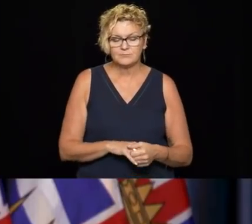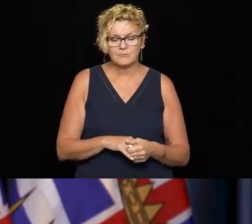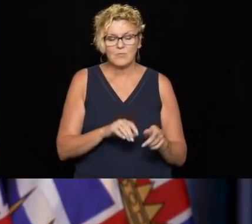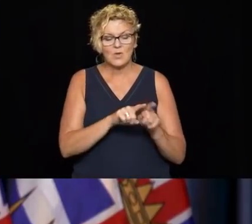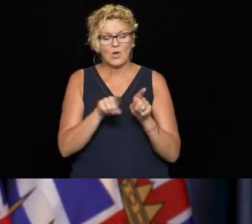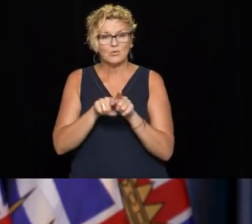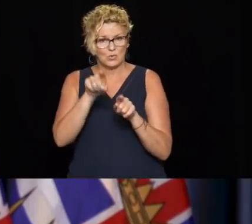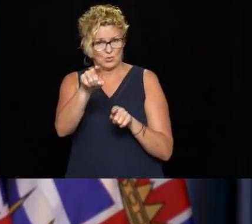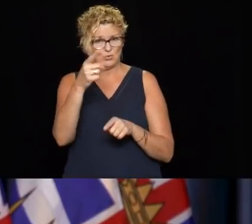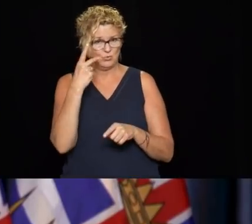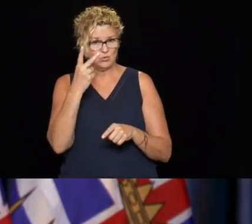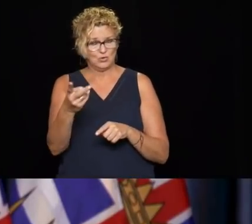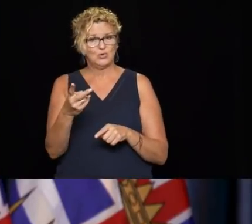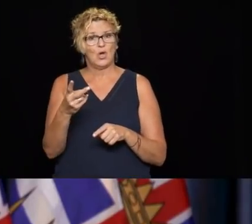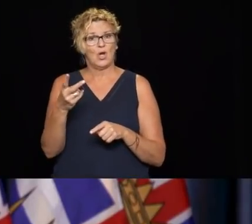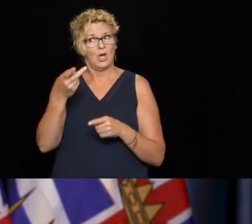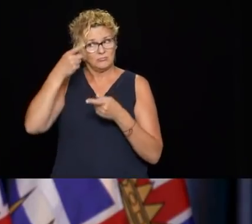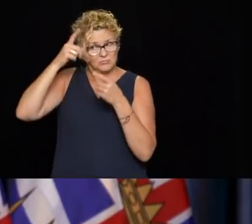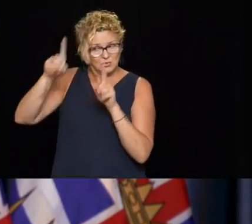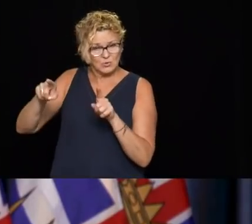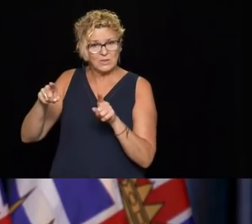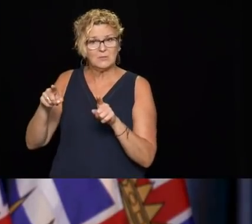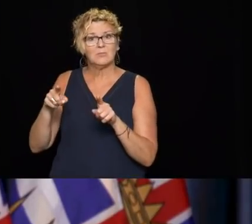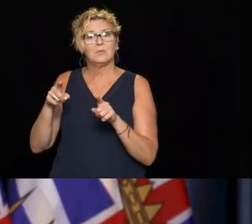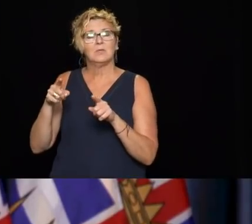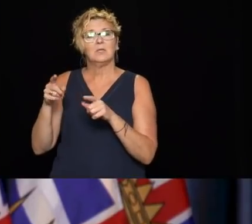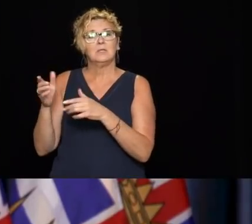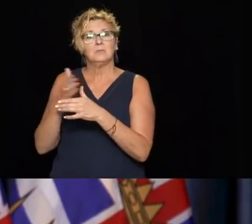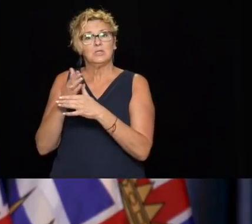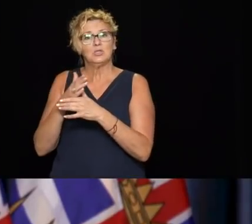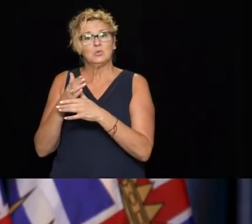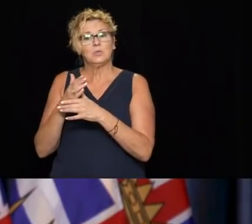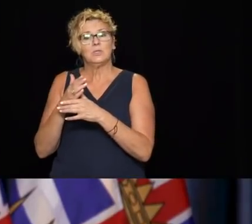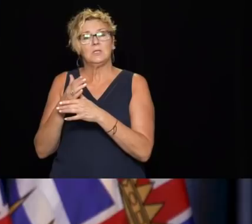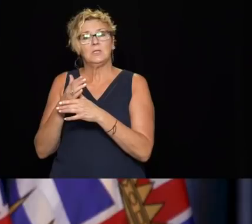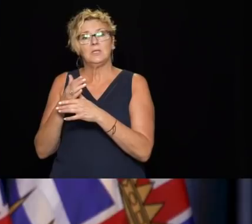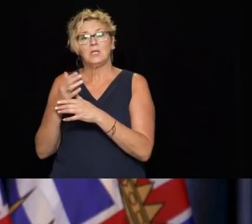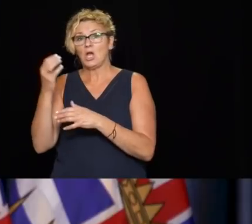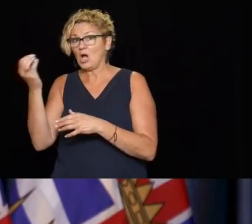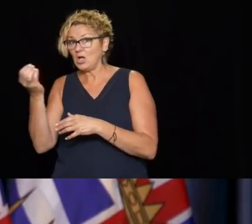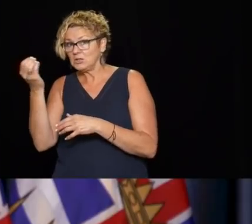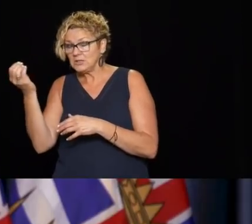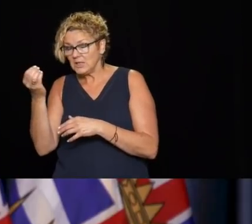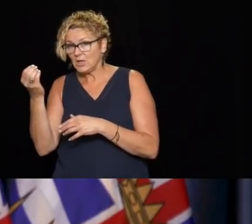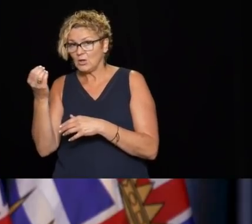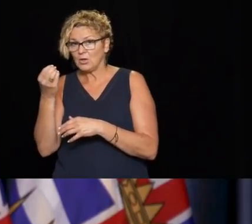we need about 6 million more for the end of the fiscal year and we are well on the way to